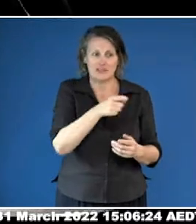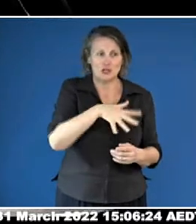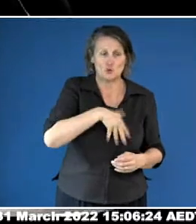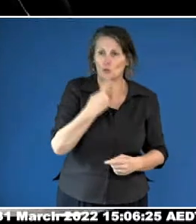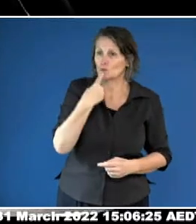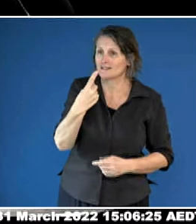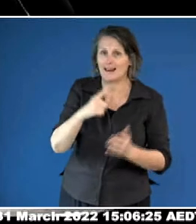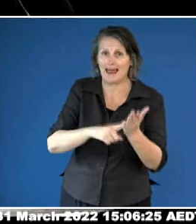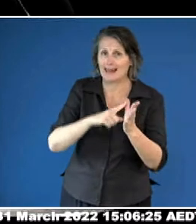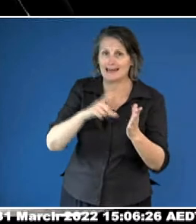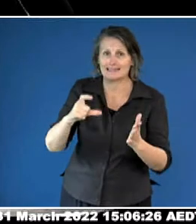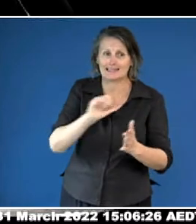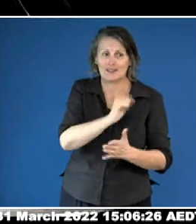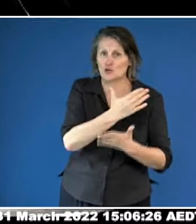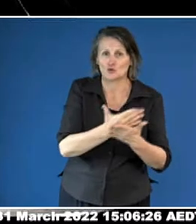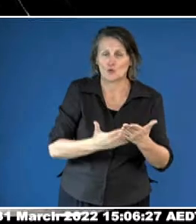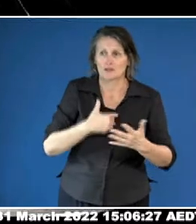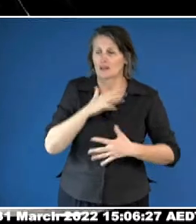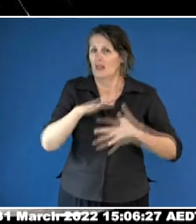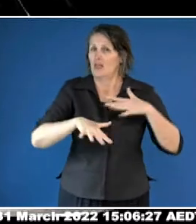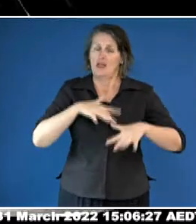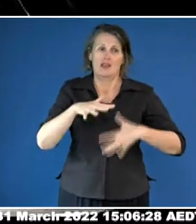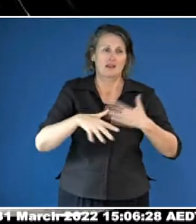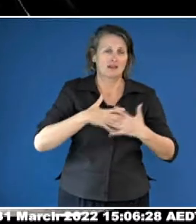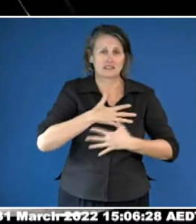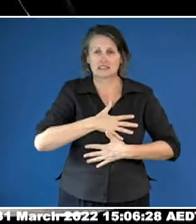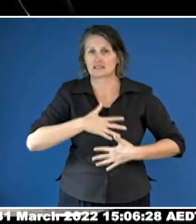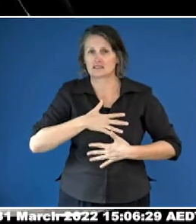So that needs to be part of an effective gender strategy for the NDIS.